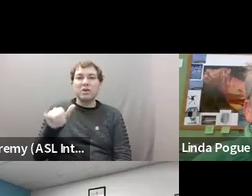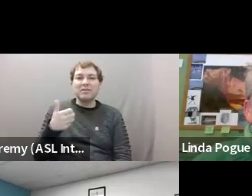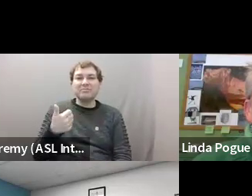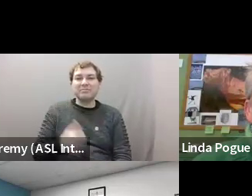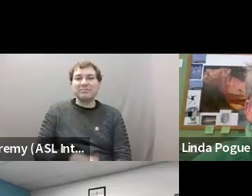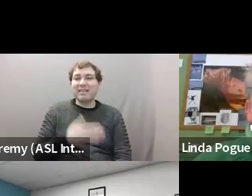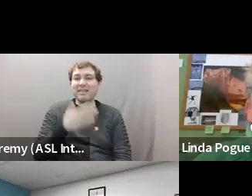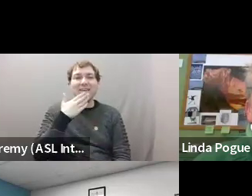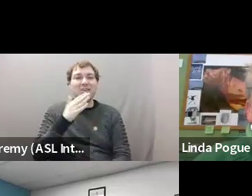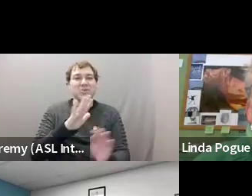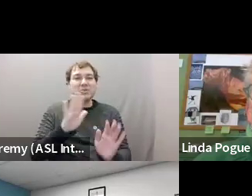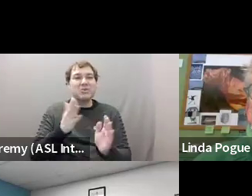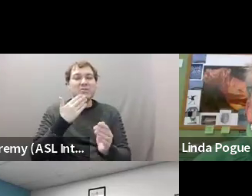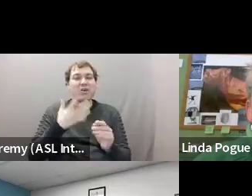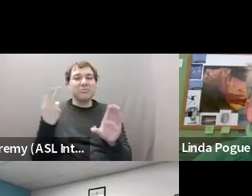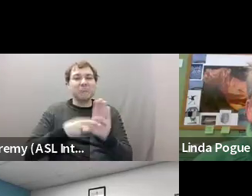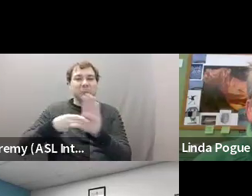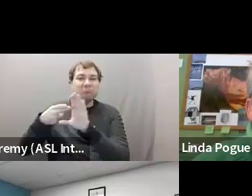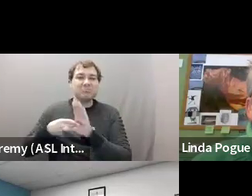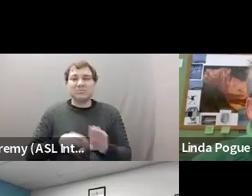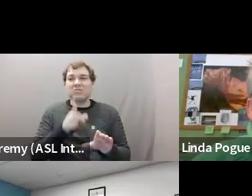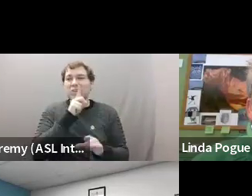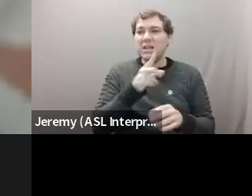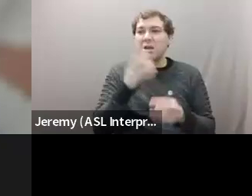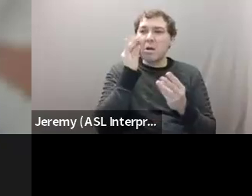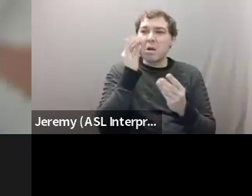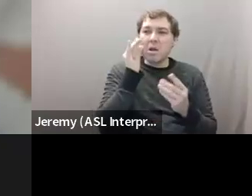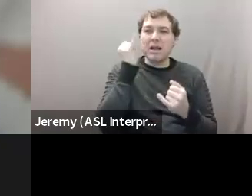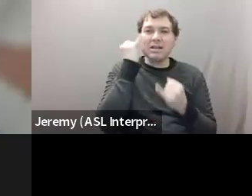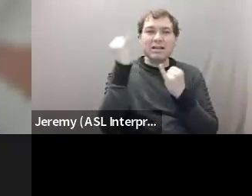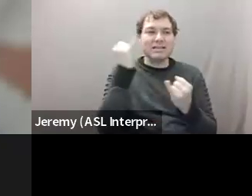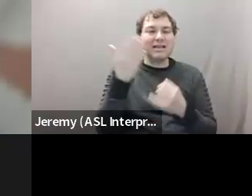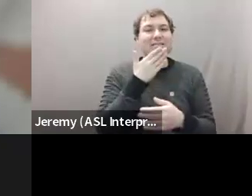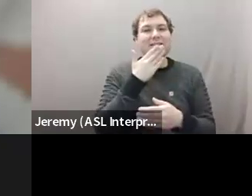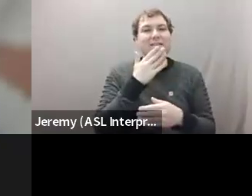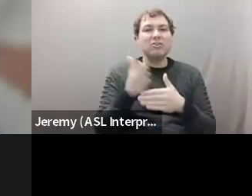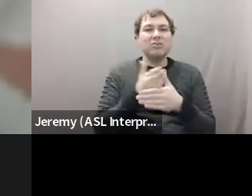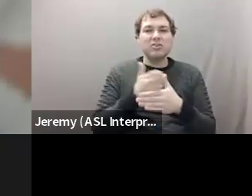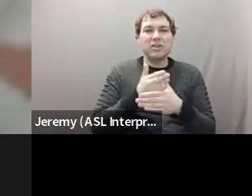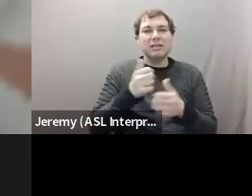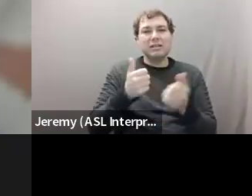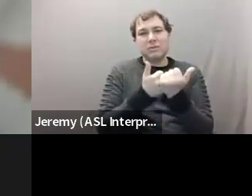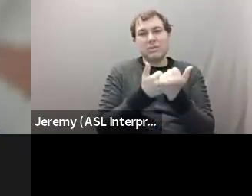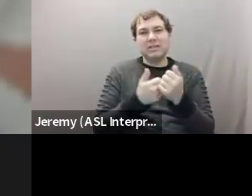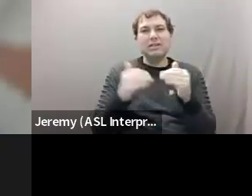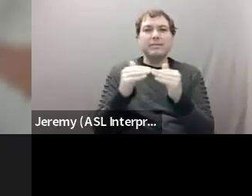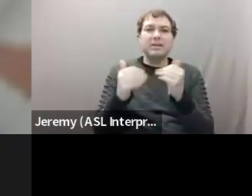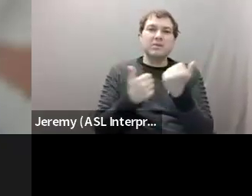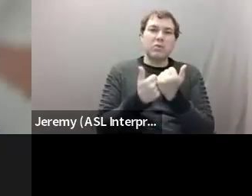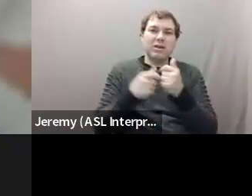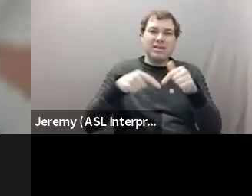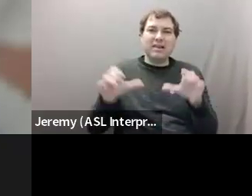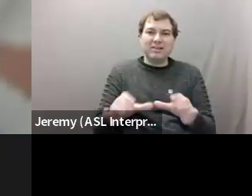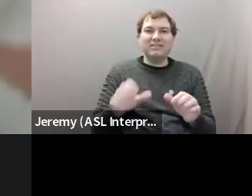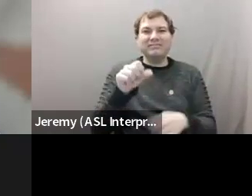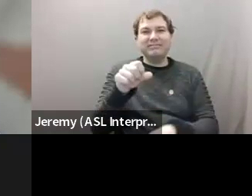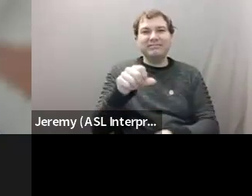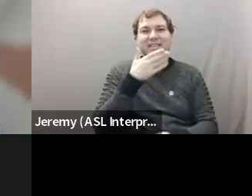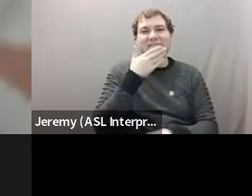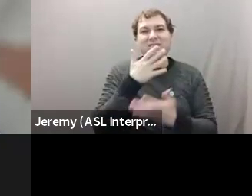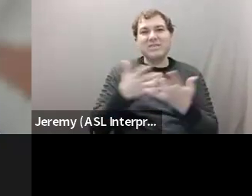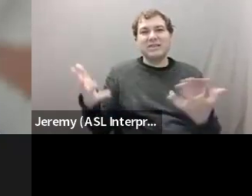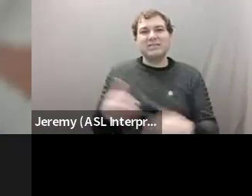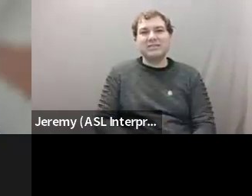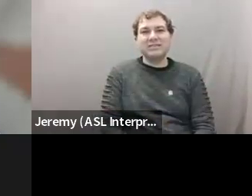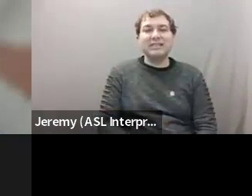Linda Pogue: Thanks everybody for your contributions. Really thoughtful ideas. Thank you for sharing, supporting. Here's support in action. This is thank you very much. See you next time.